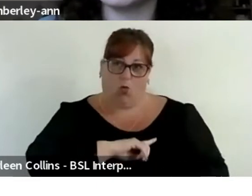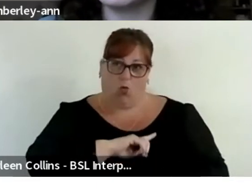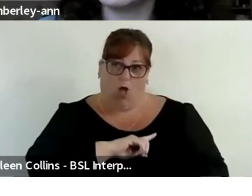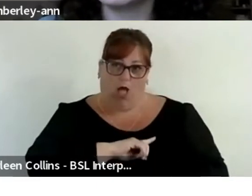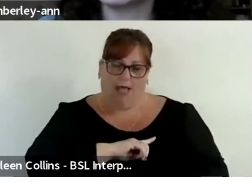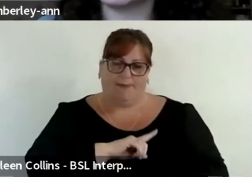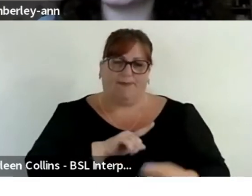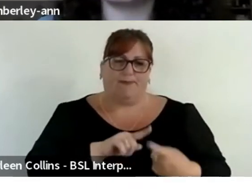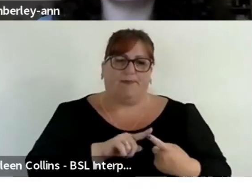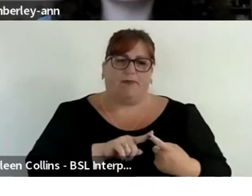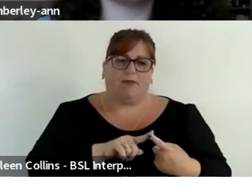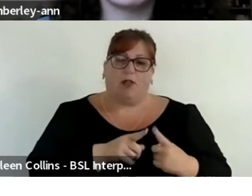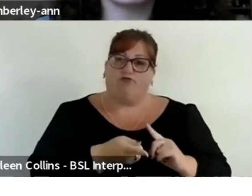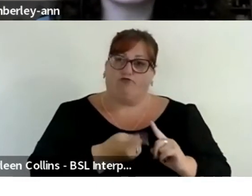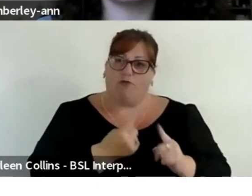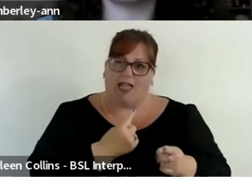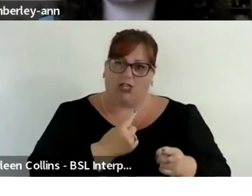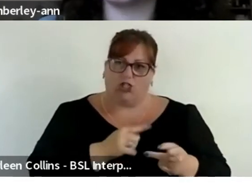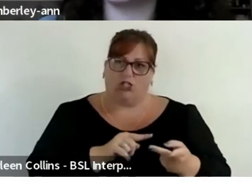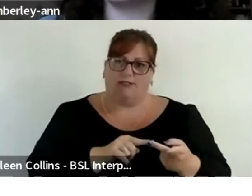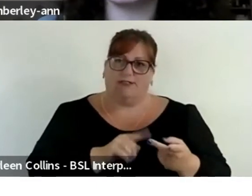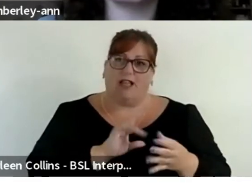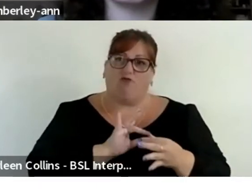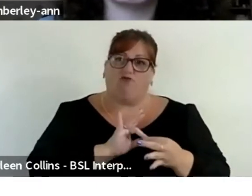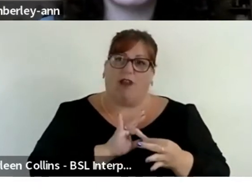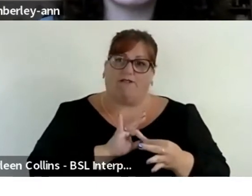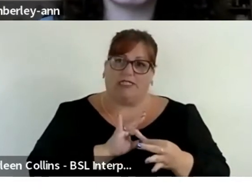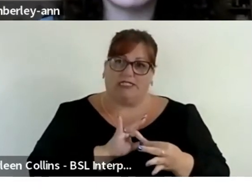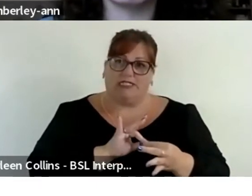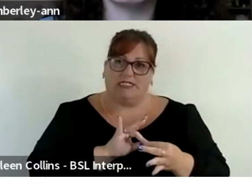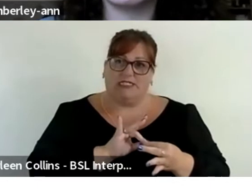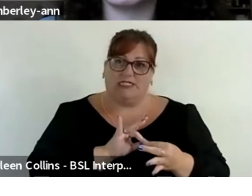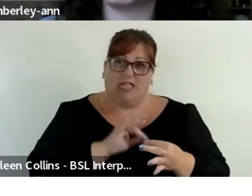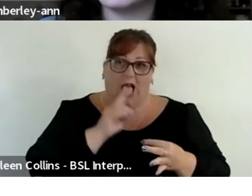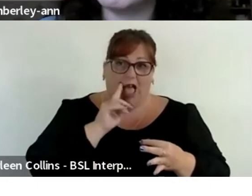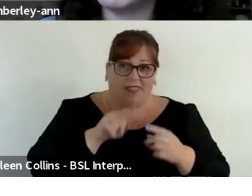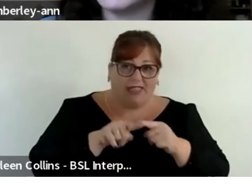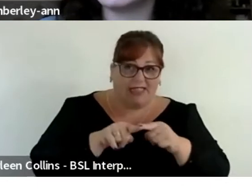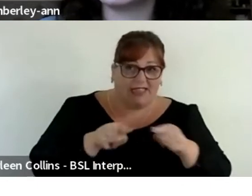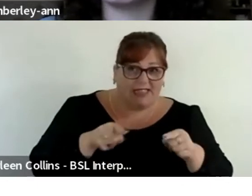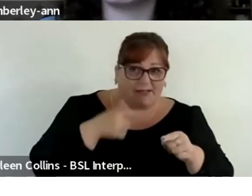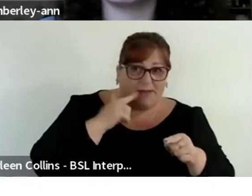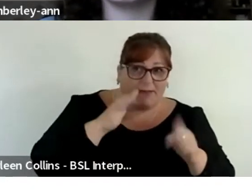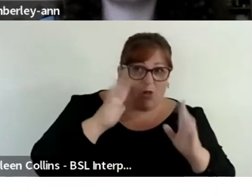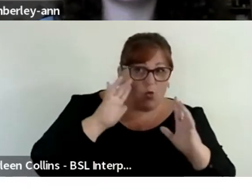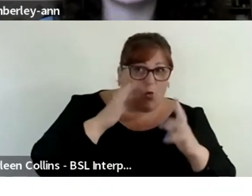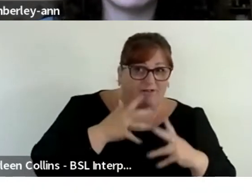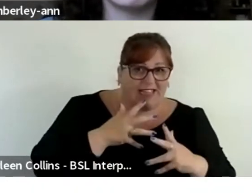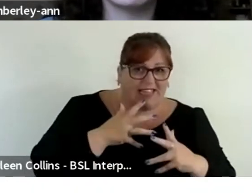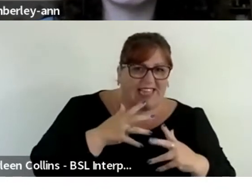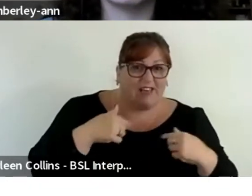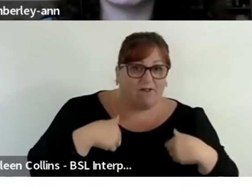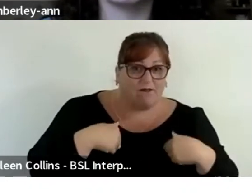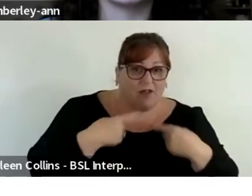On terms of reactions, people do still worry about the impact that sharing or